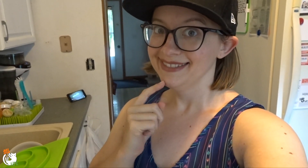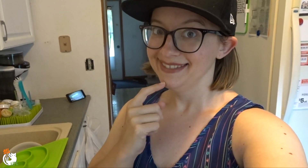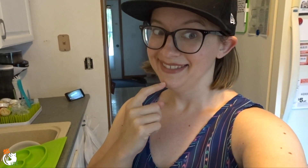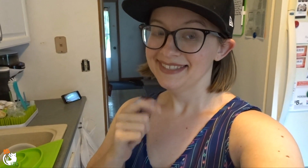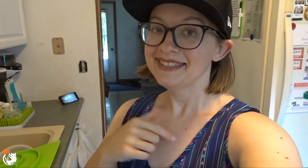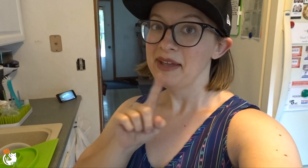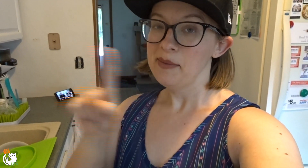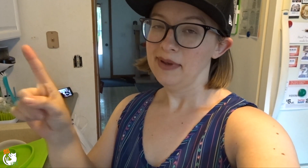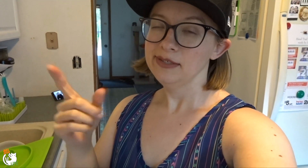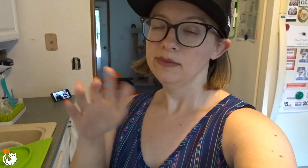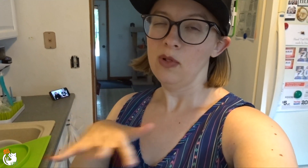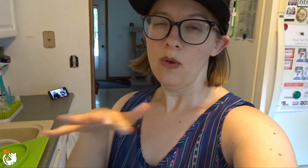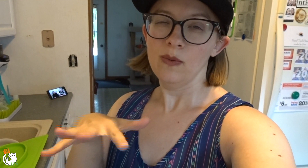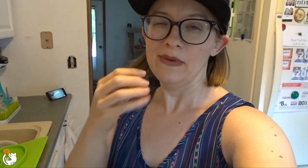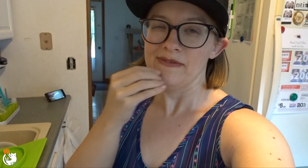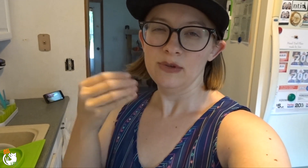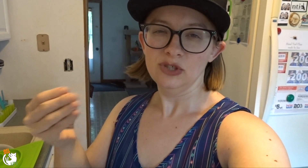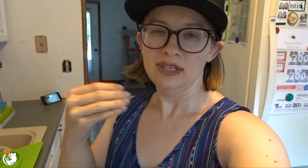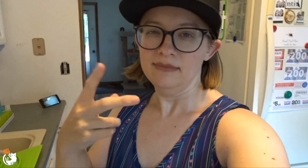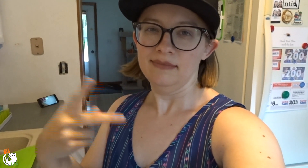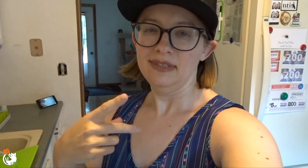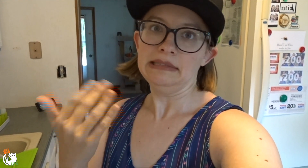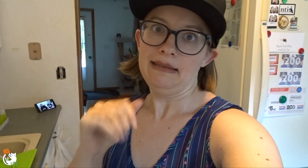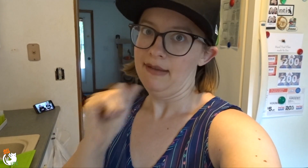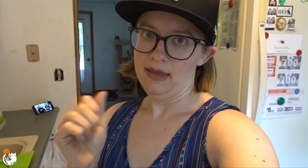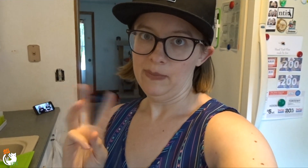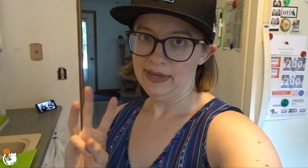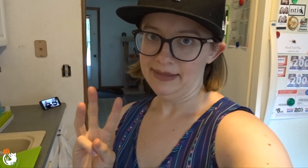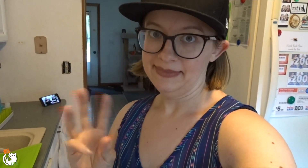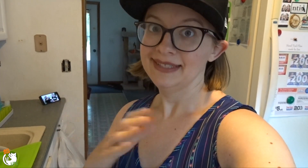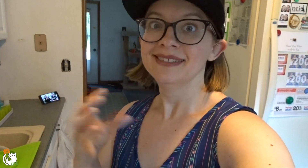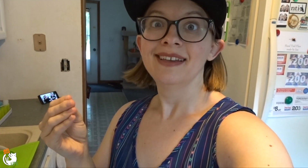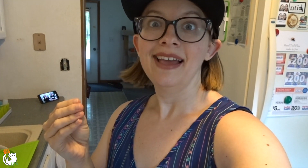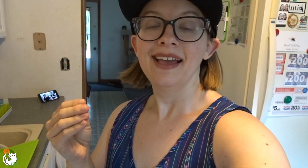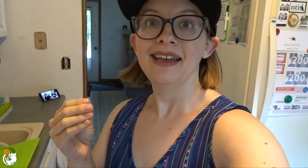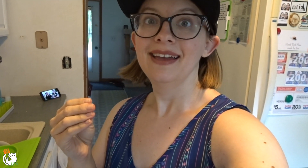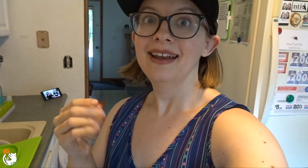Seriously? So I went to a local grocery store... again, not Wegmans.